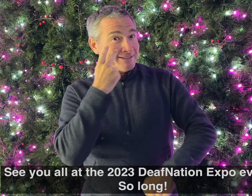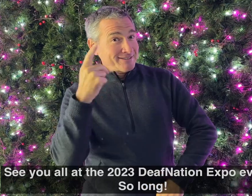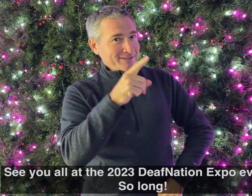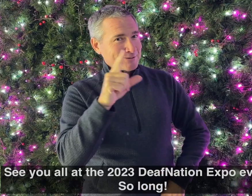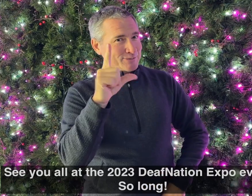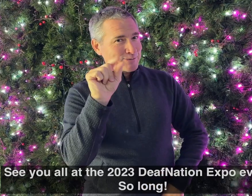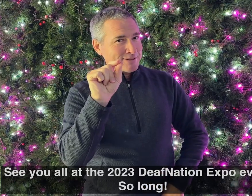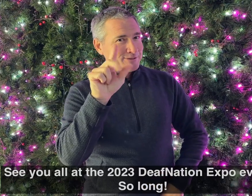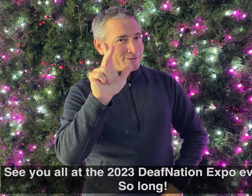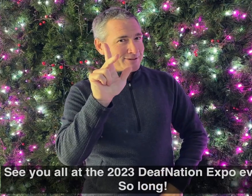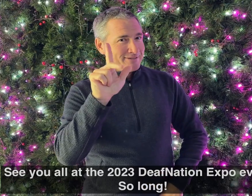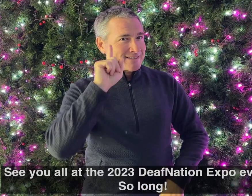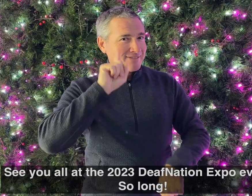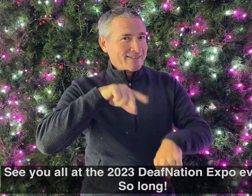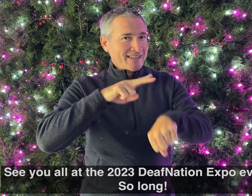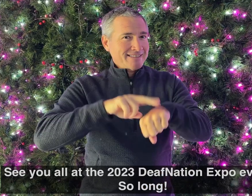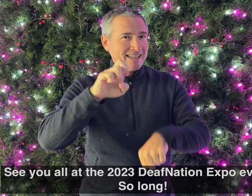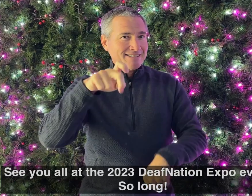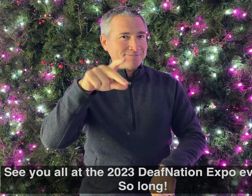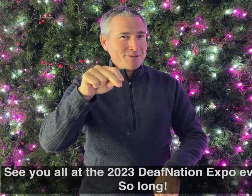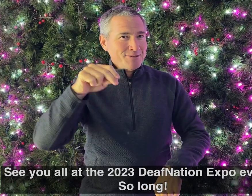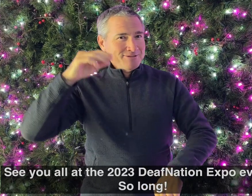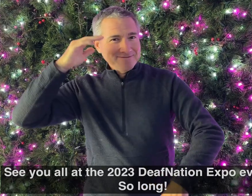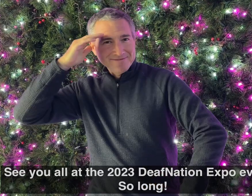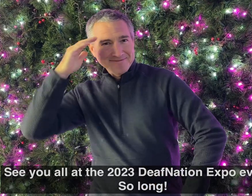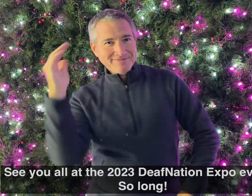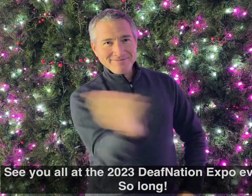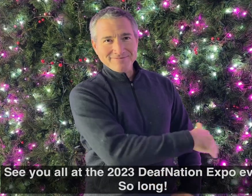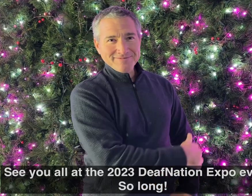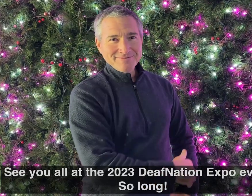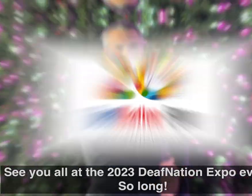See you all at the 2023 DeafNation Expo events. So long!